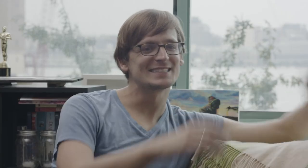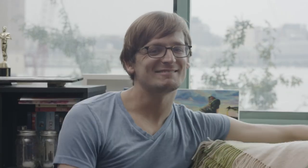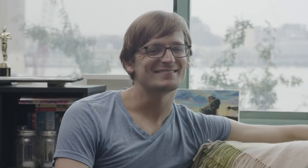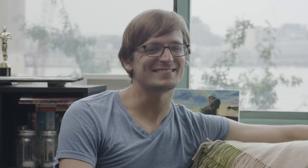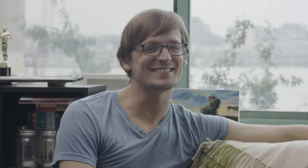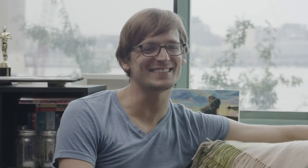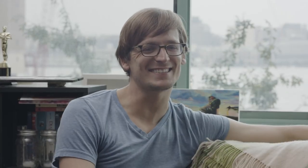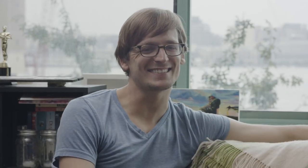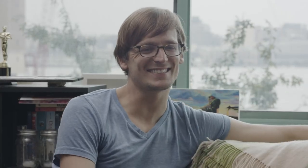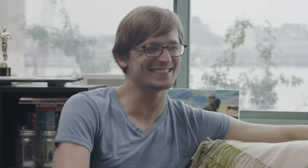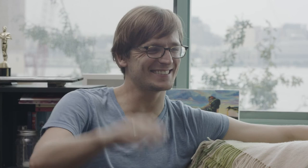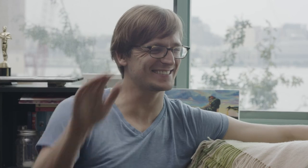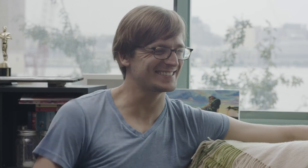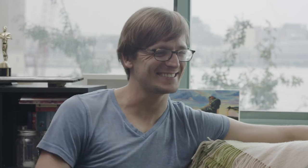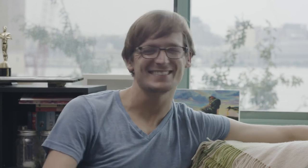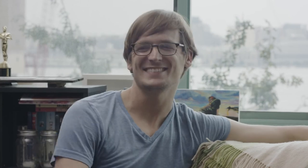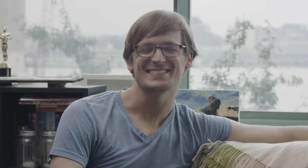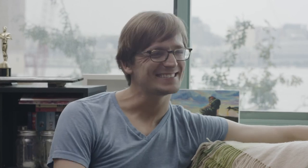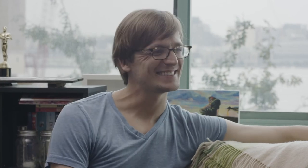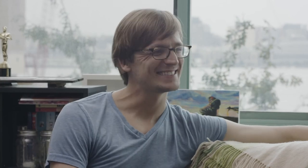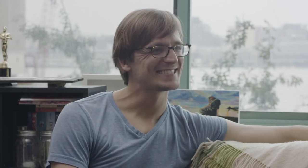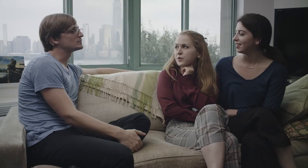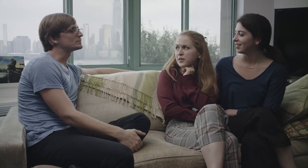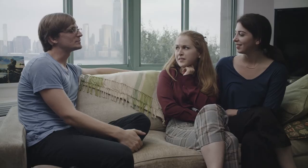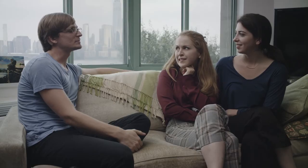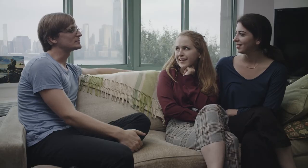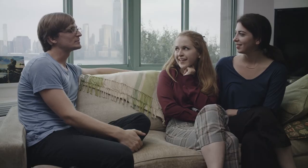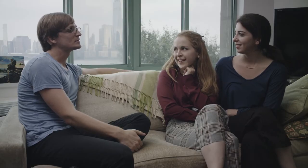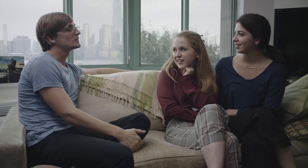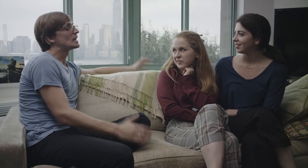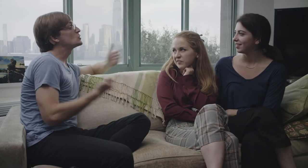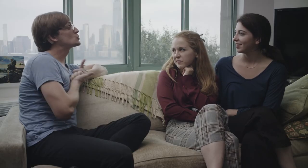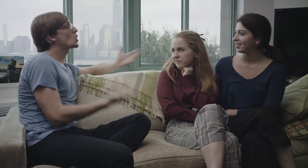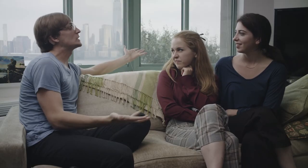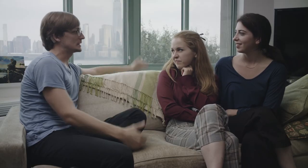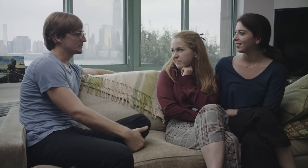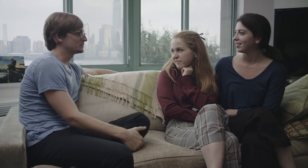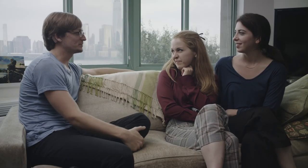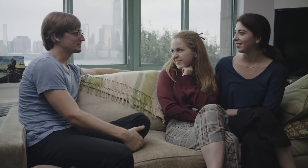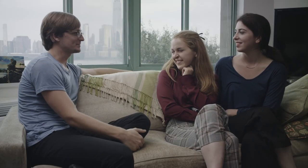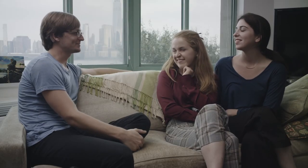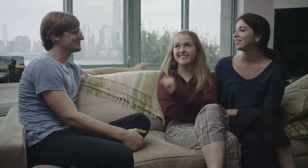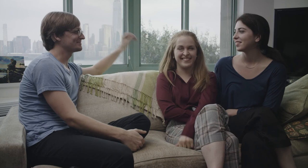Cheese? Kallen And Alie: : New York City. Exhausting.